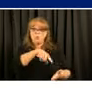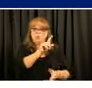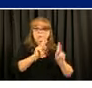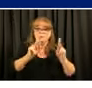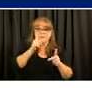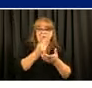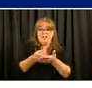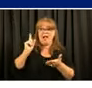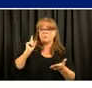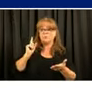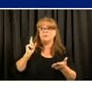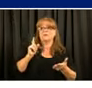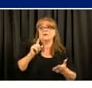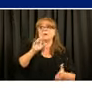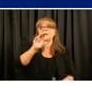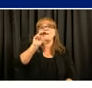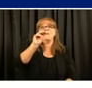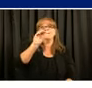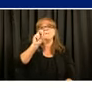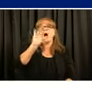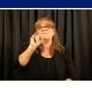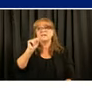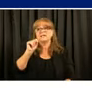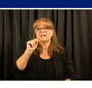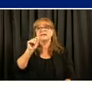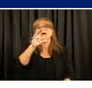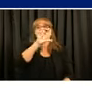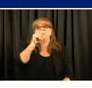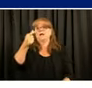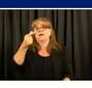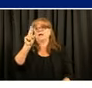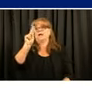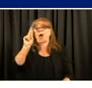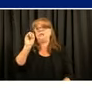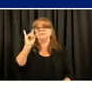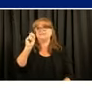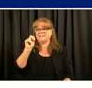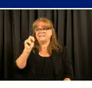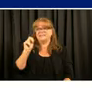that's where again it's up to you the mask wearing it's up to you whether you want bars to close you